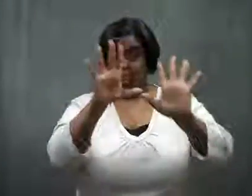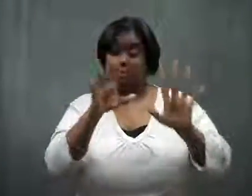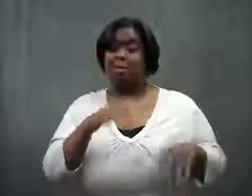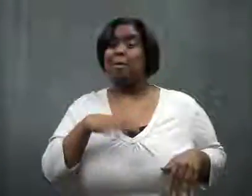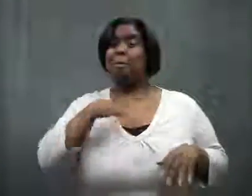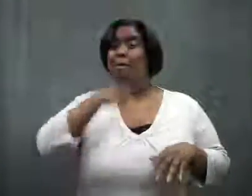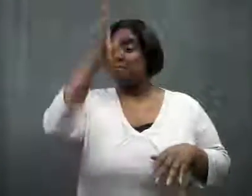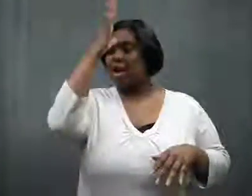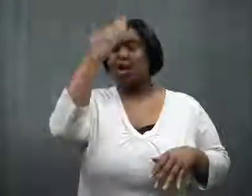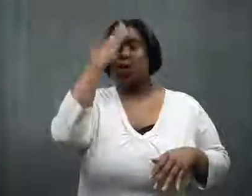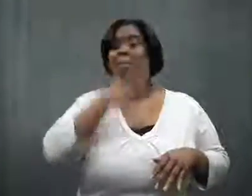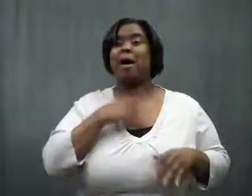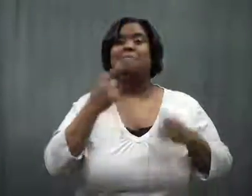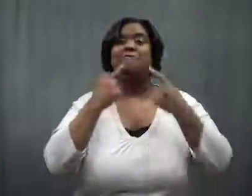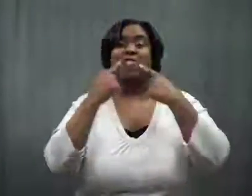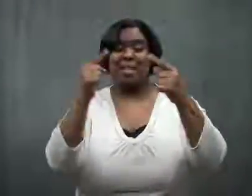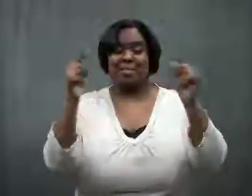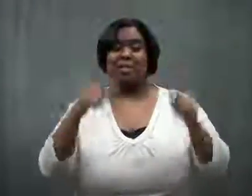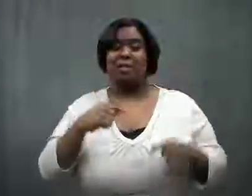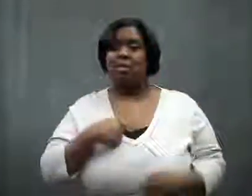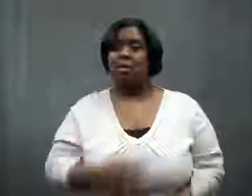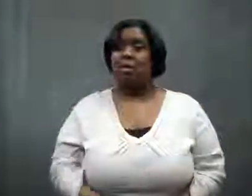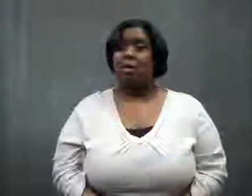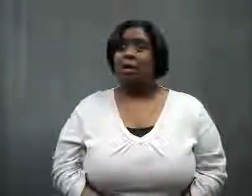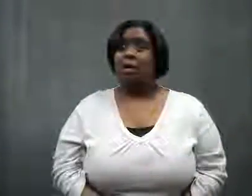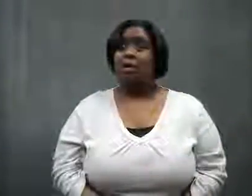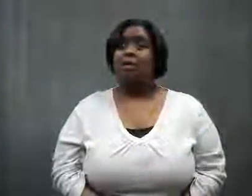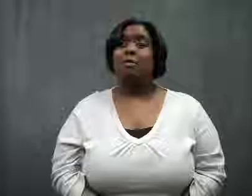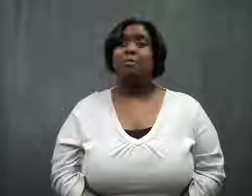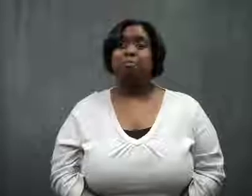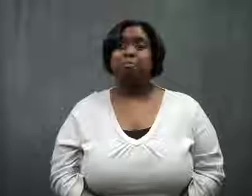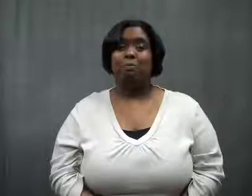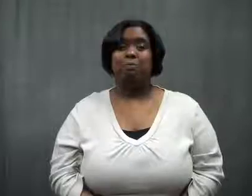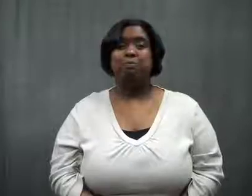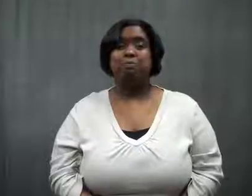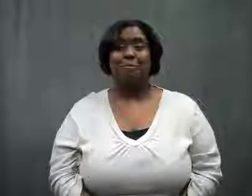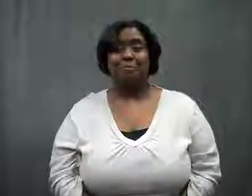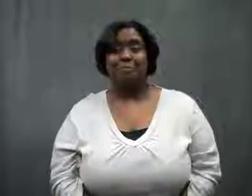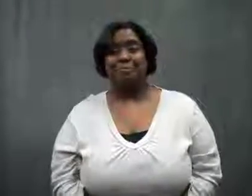My father knew I would do this expression.